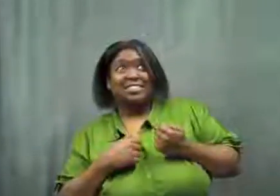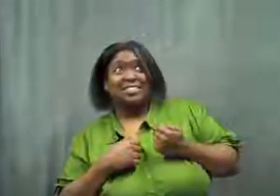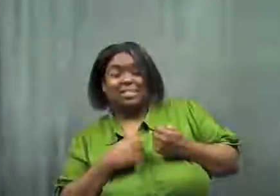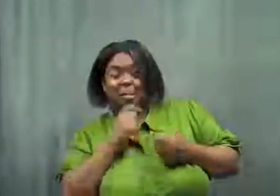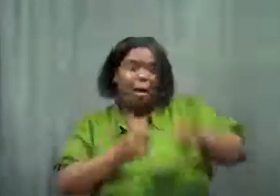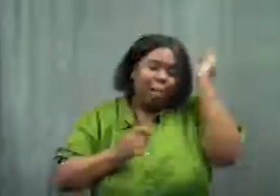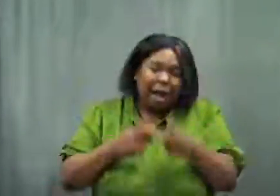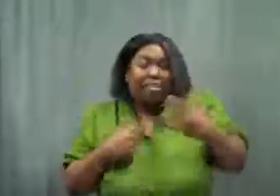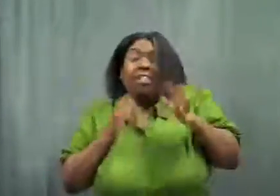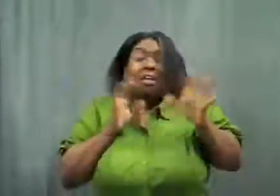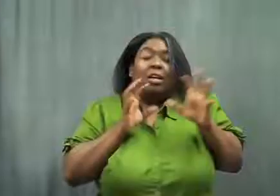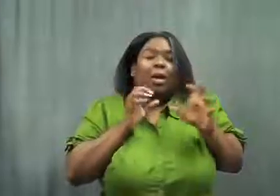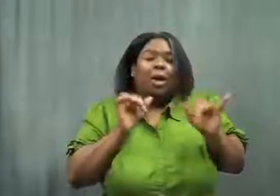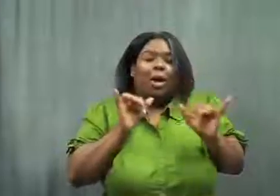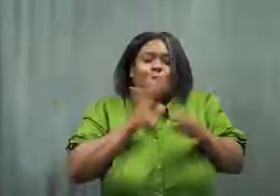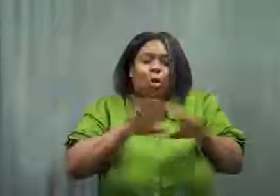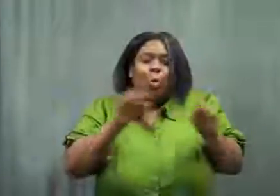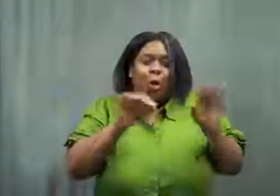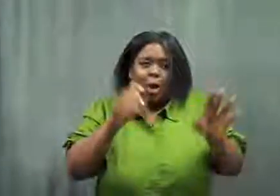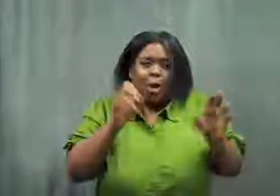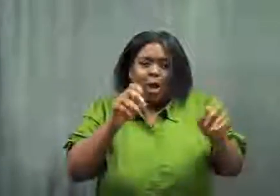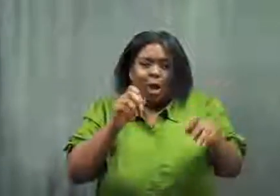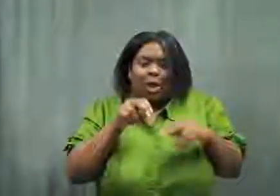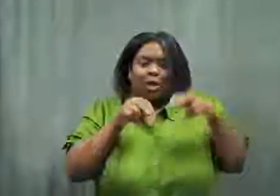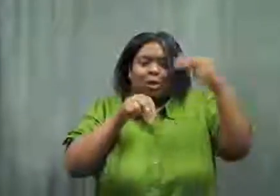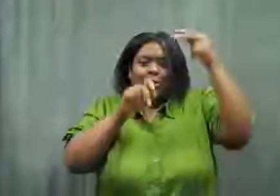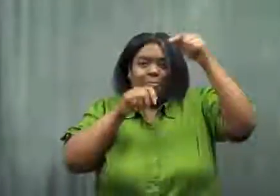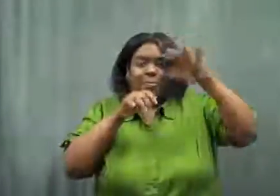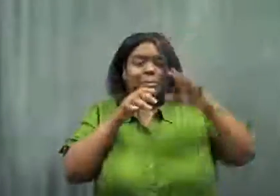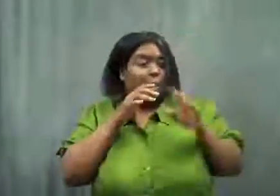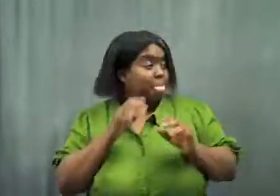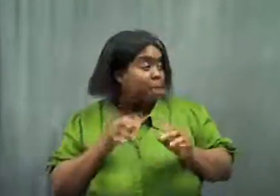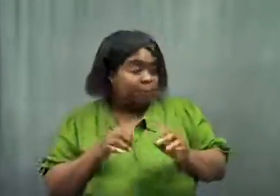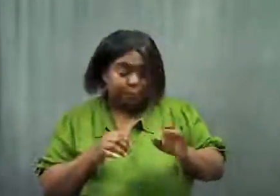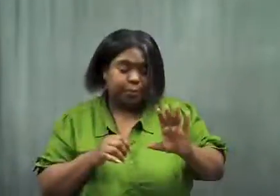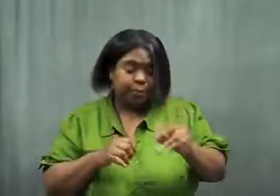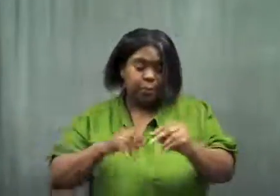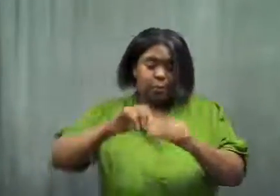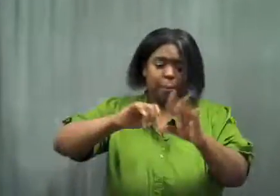My mother would swat me. "Don't move, ok, ok!", I would say.